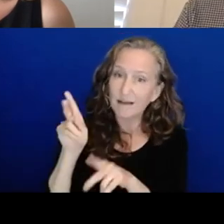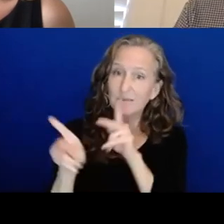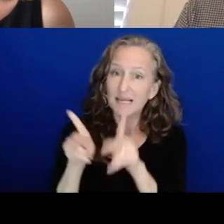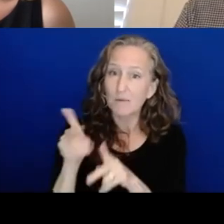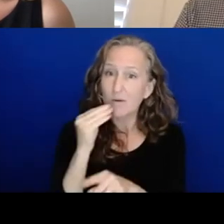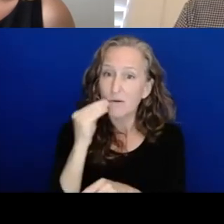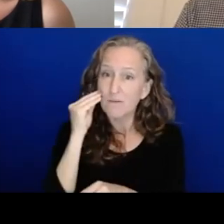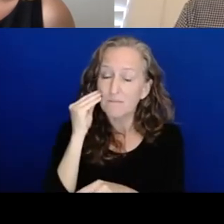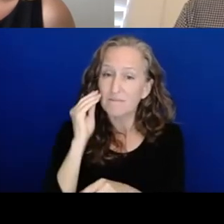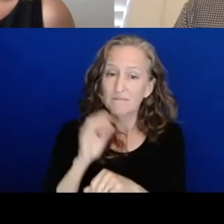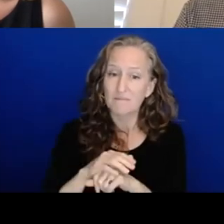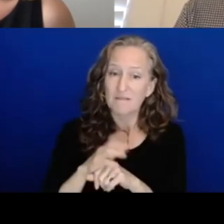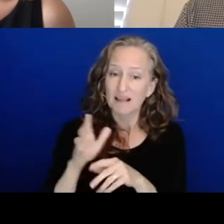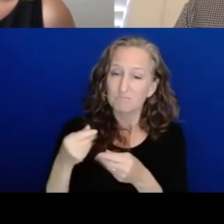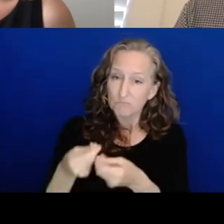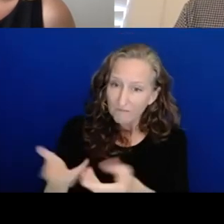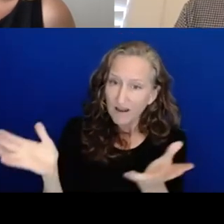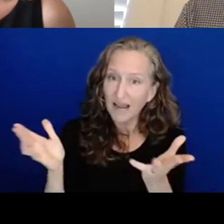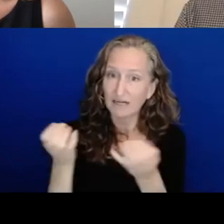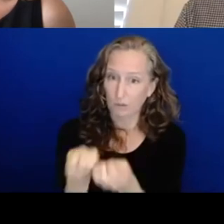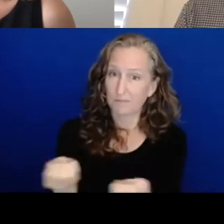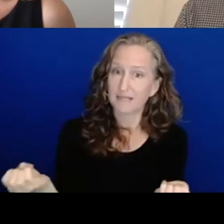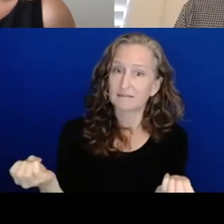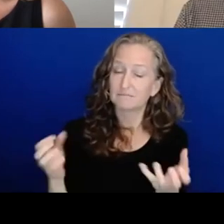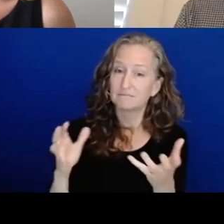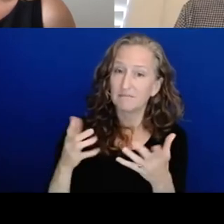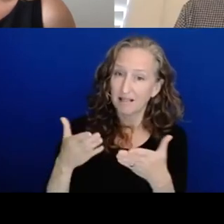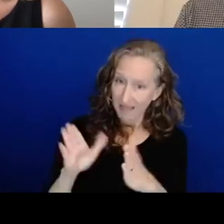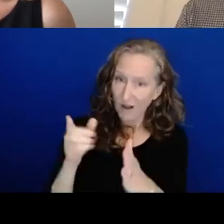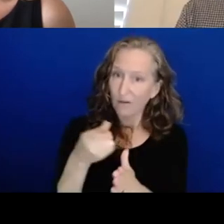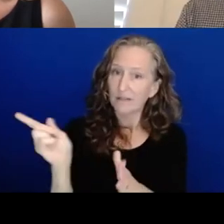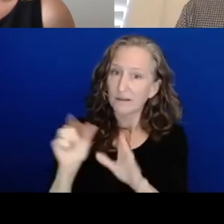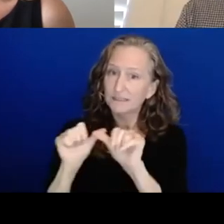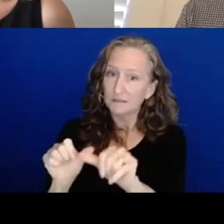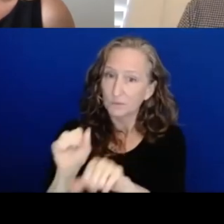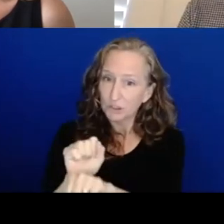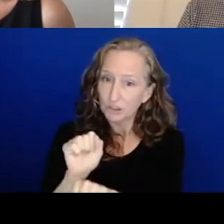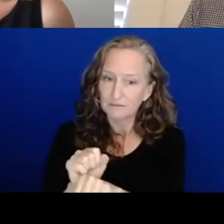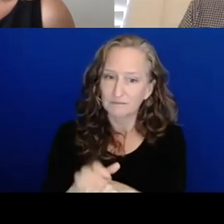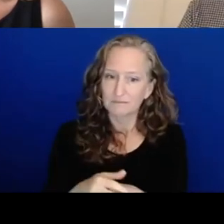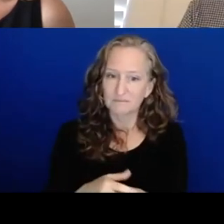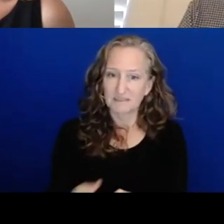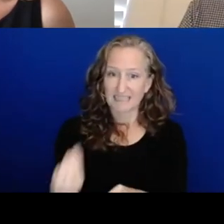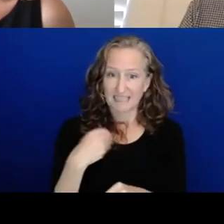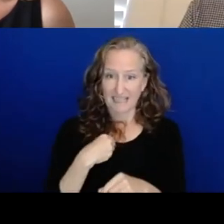the ability to, you know, to continue working. So, giving us access to create a workstation